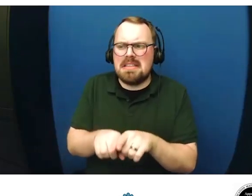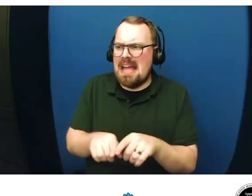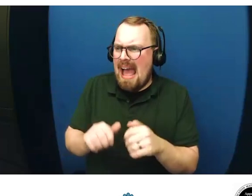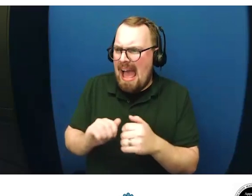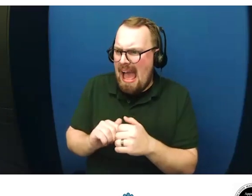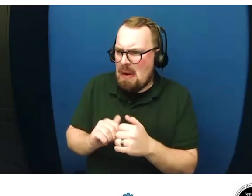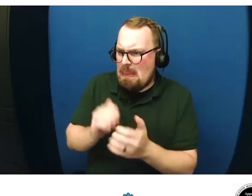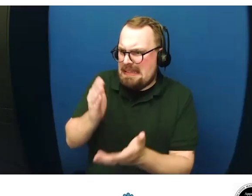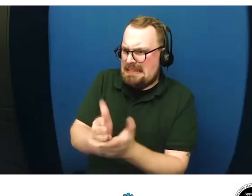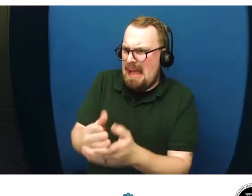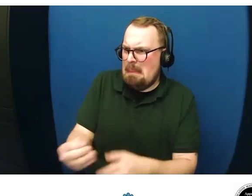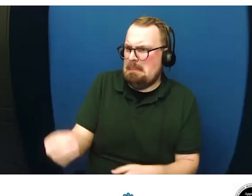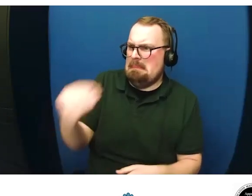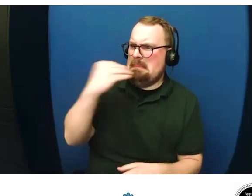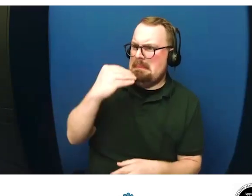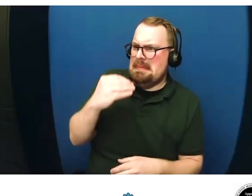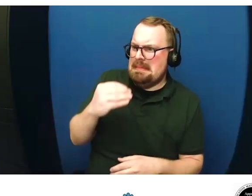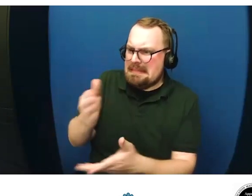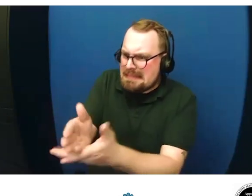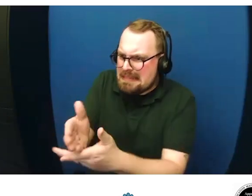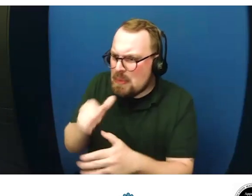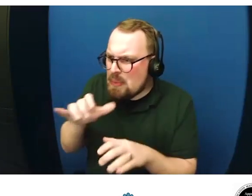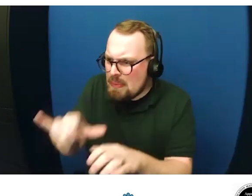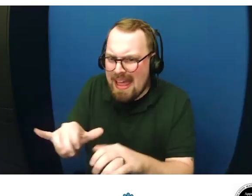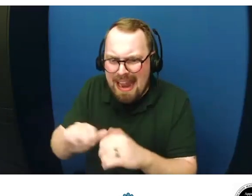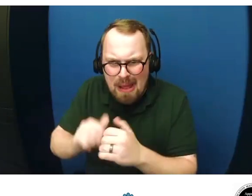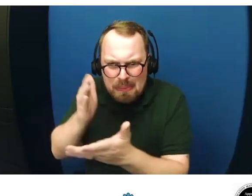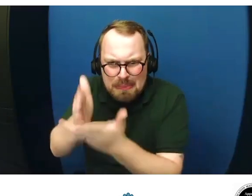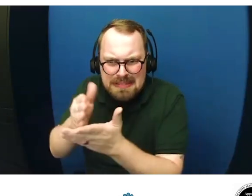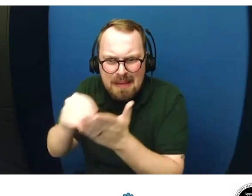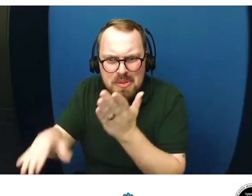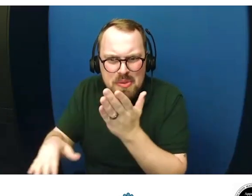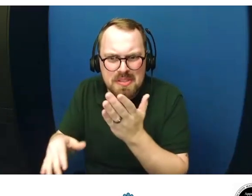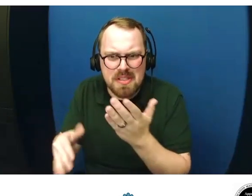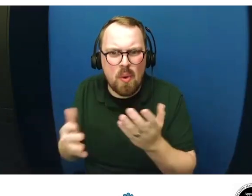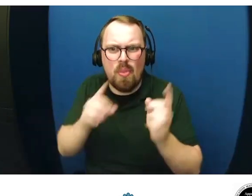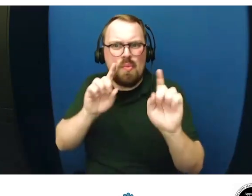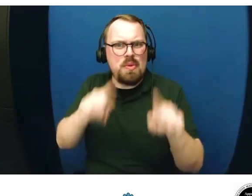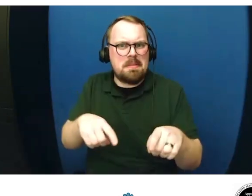putting stuff in their mouth? Anybody want to guess what the response is to that?